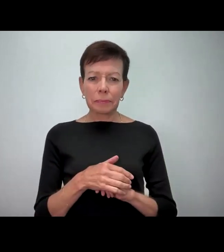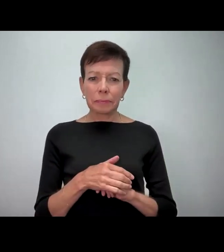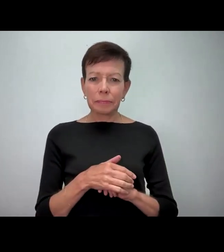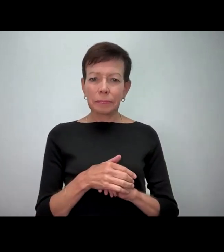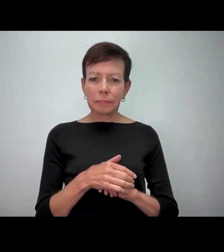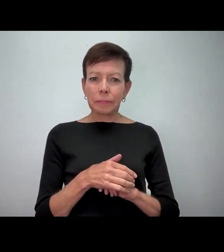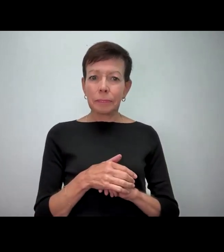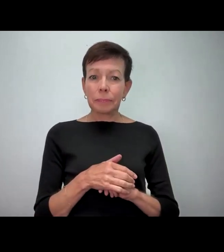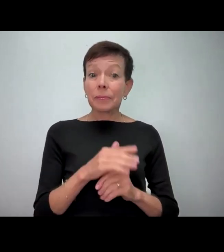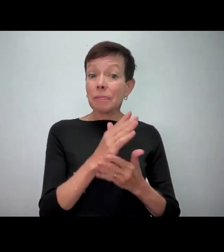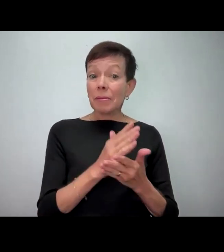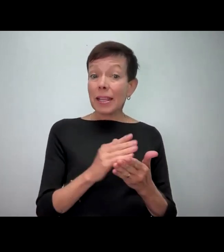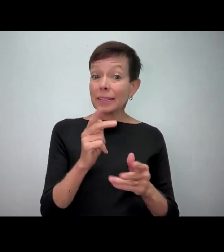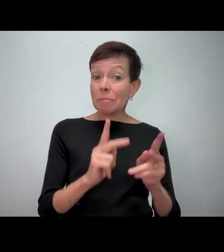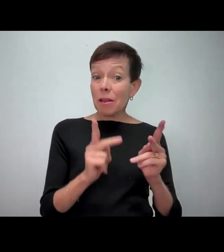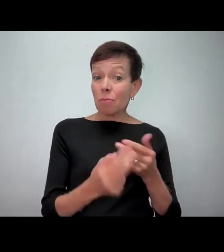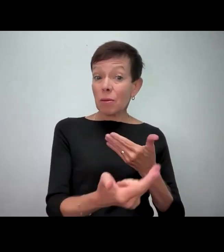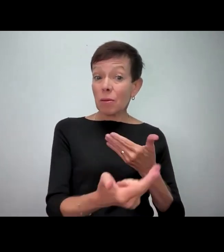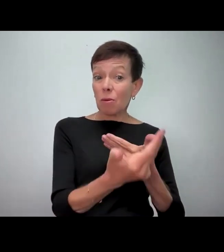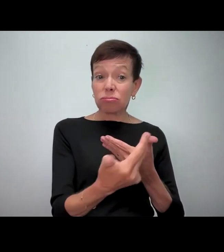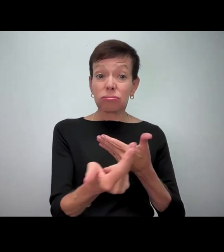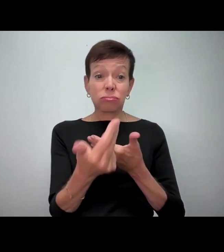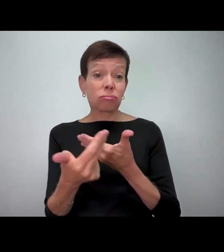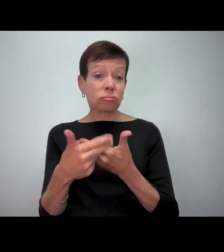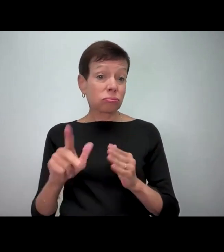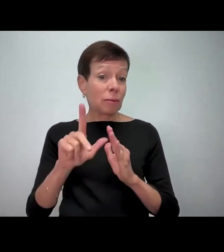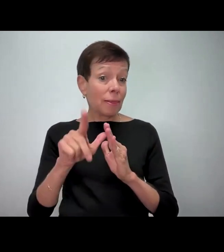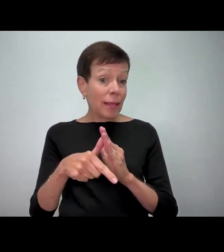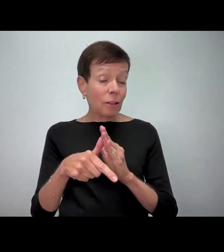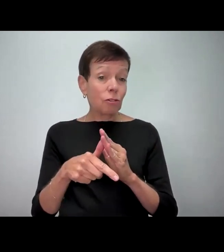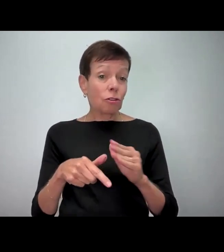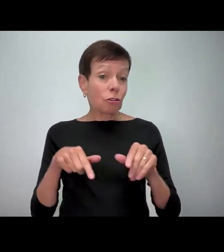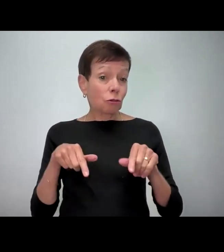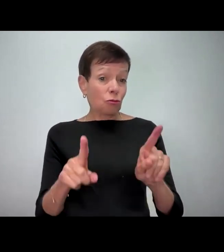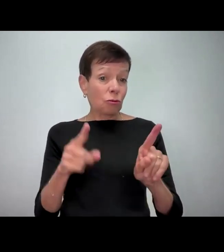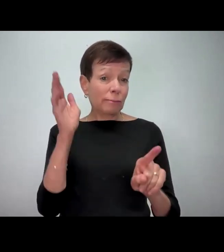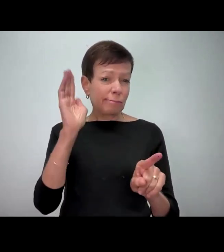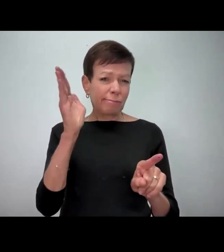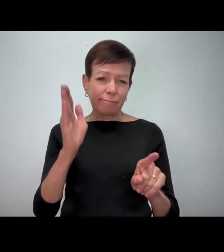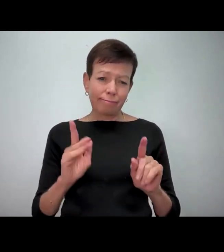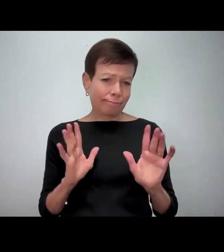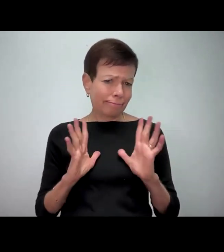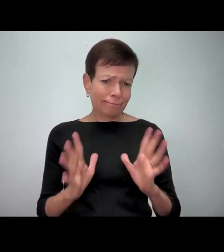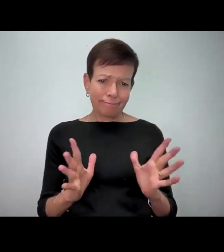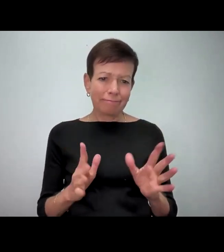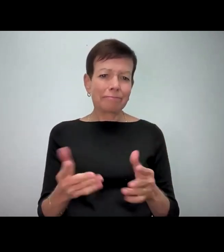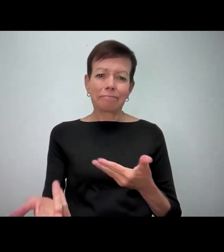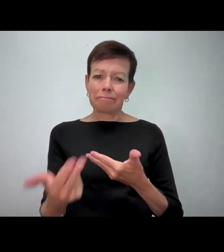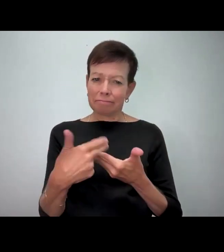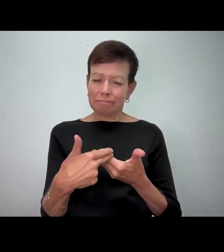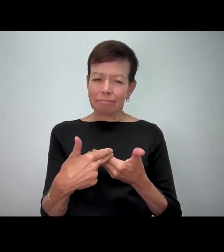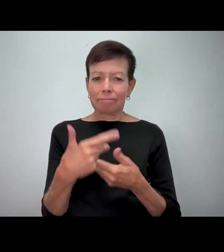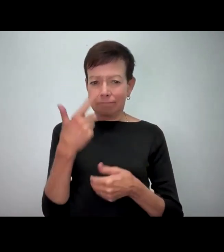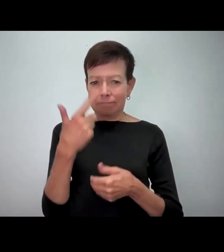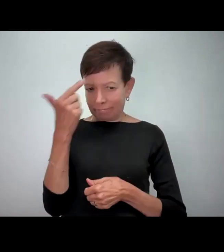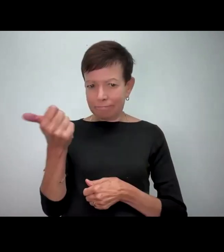joining a little bit into this presentation, but we'll let them come in as they show up.